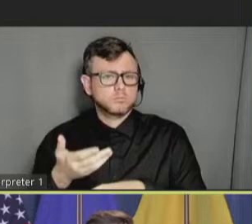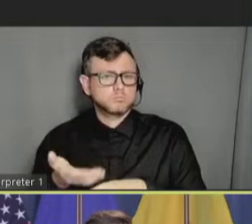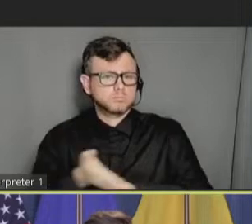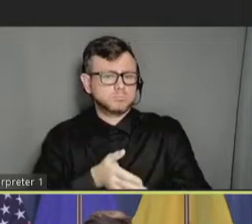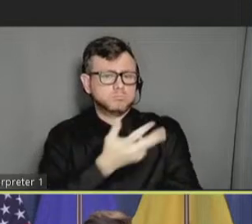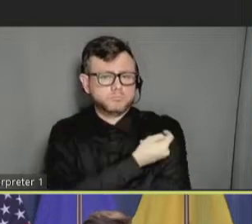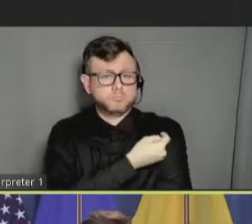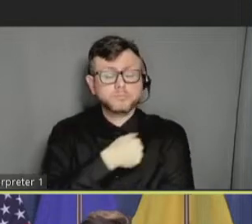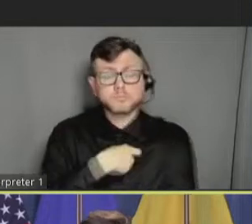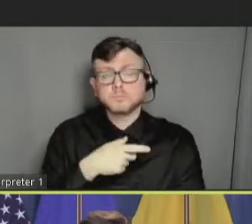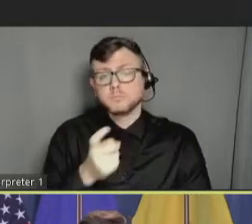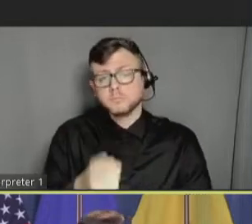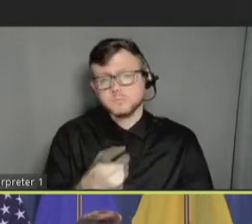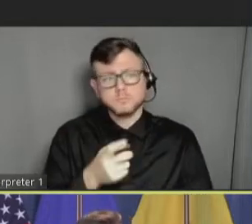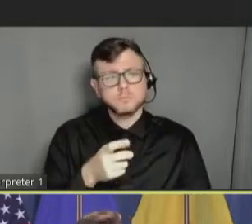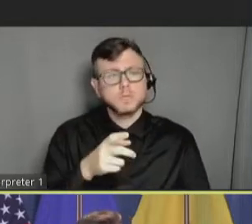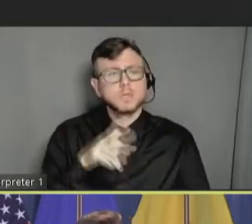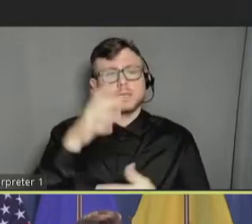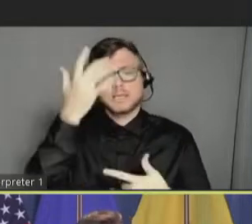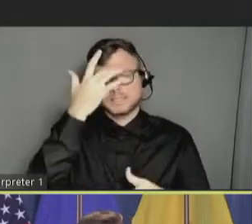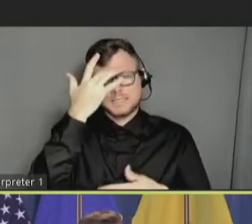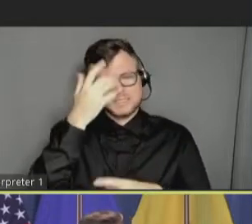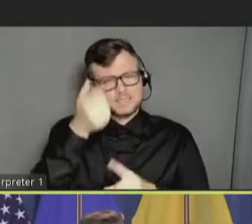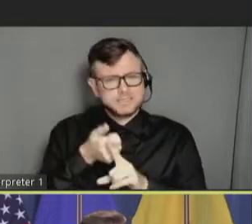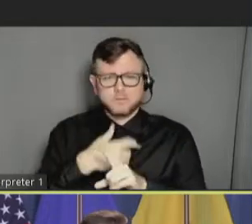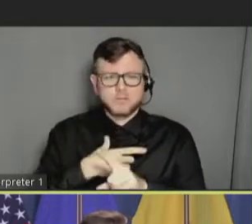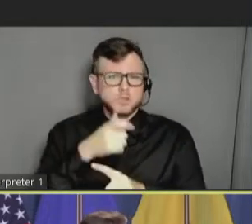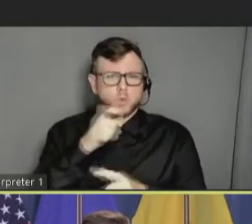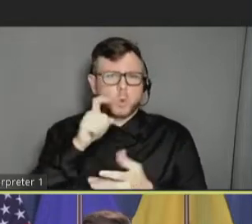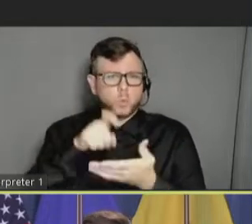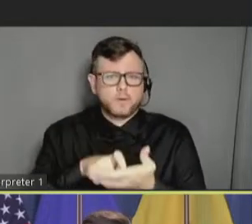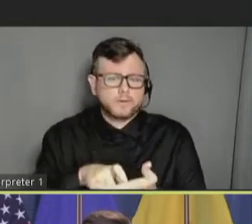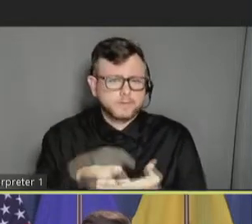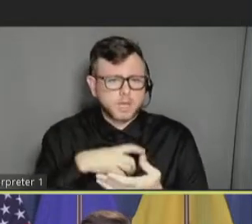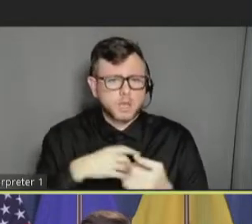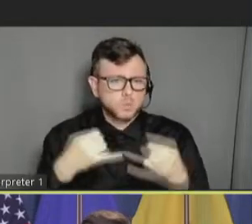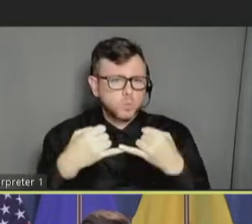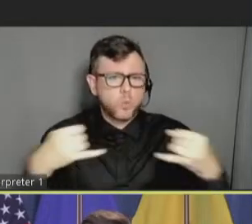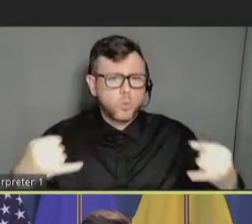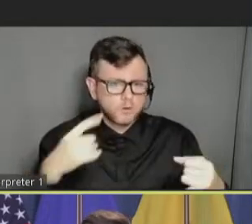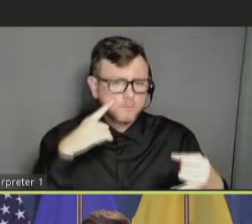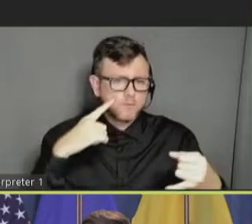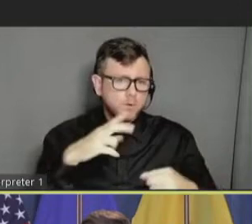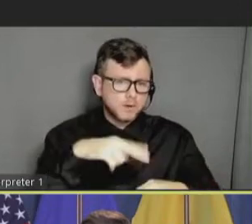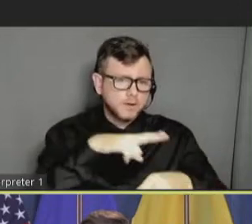recognize state or national borders, nor do they stop at the doorway when we go into our homes. And